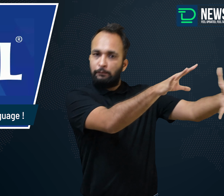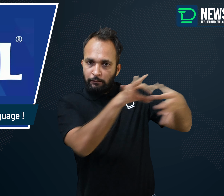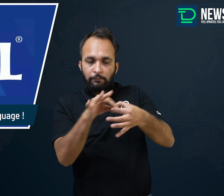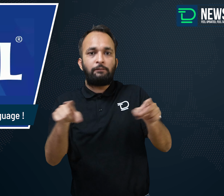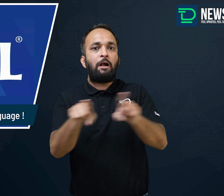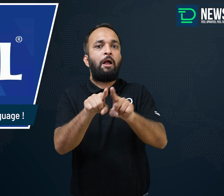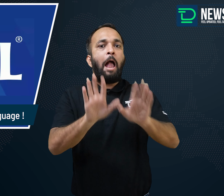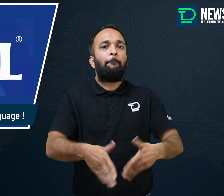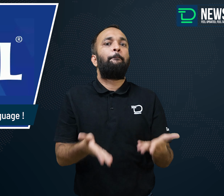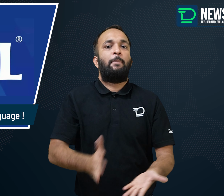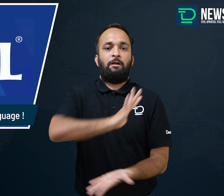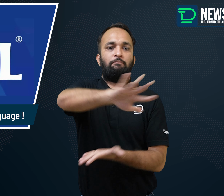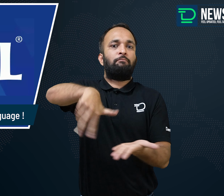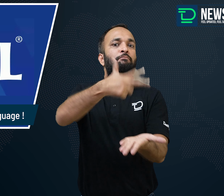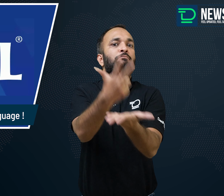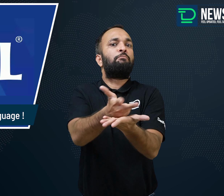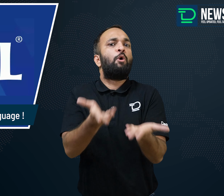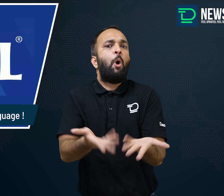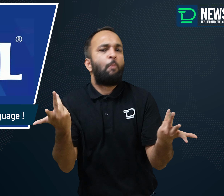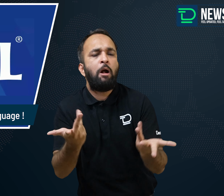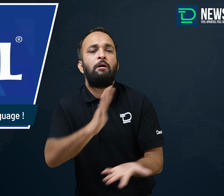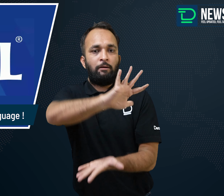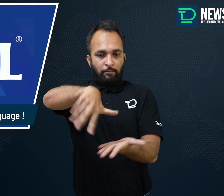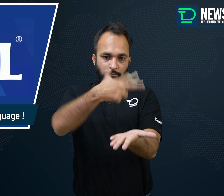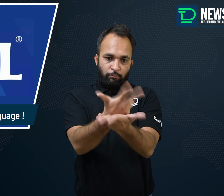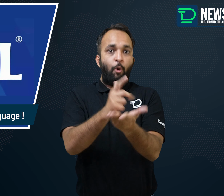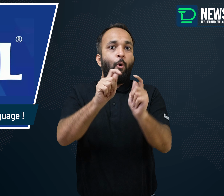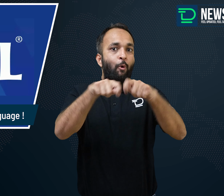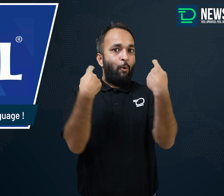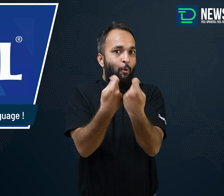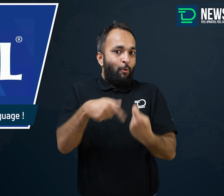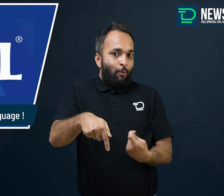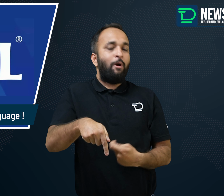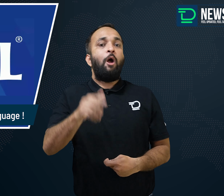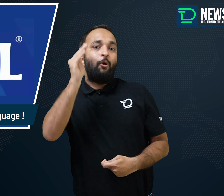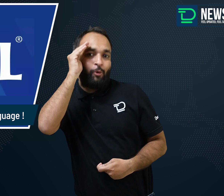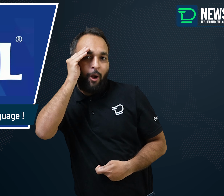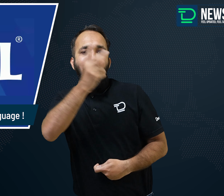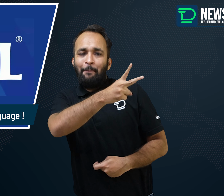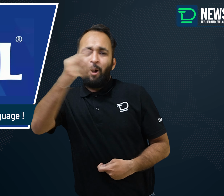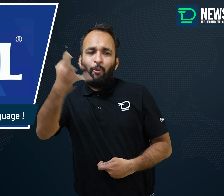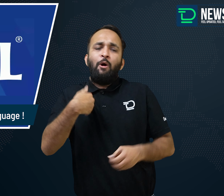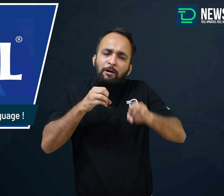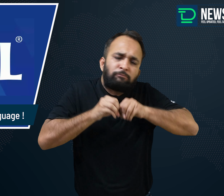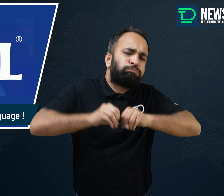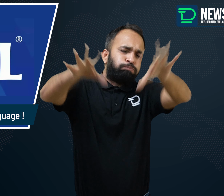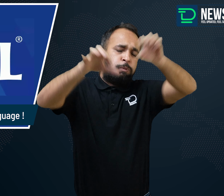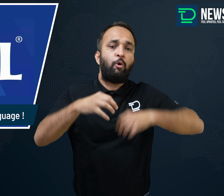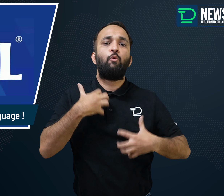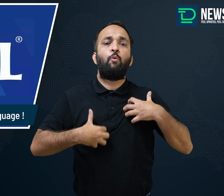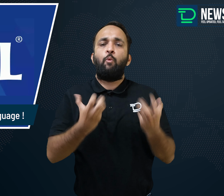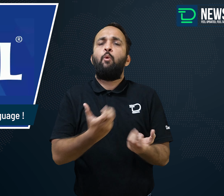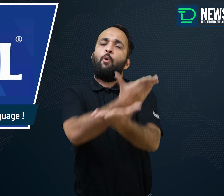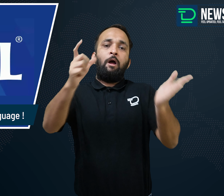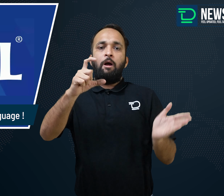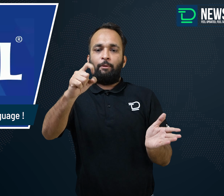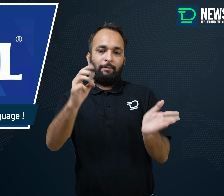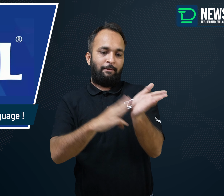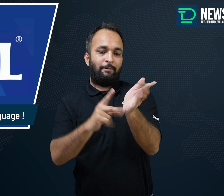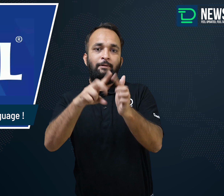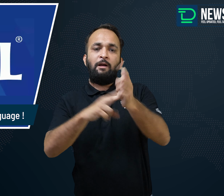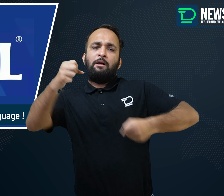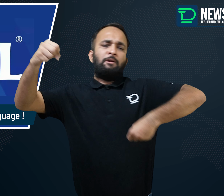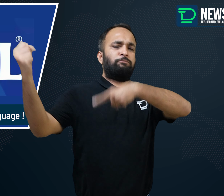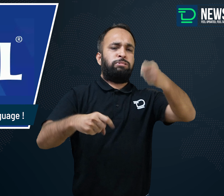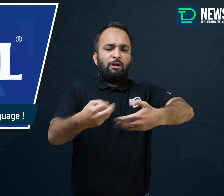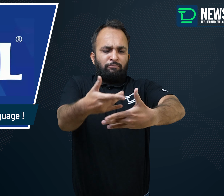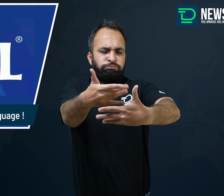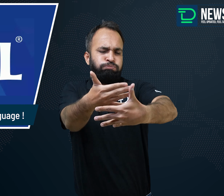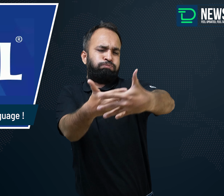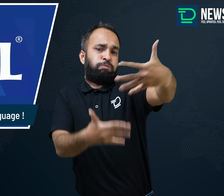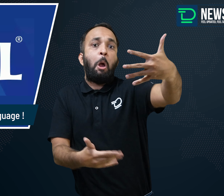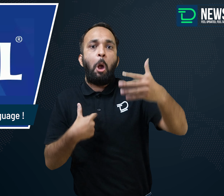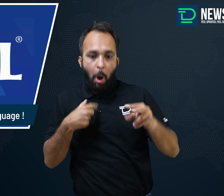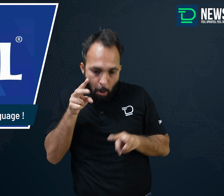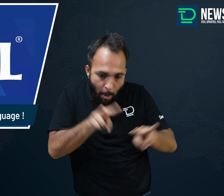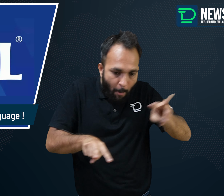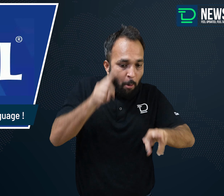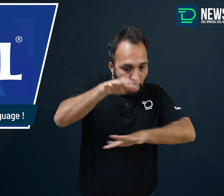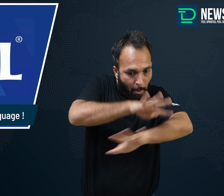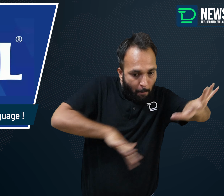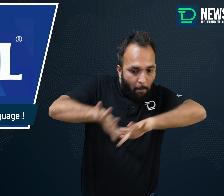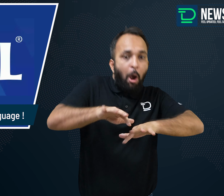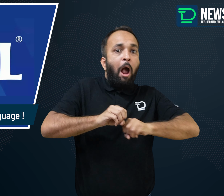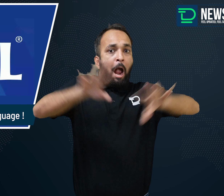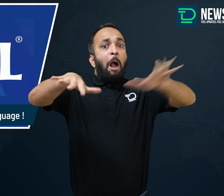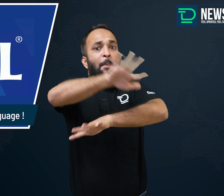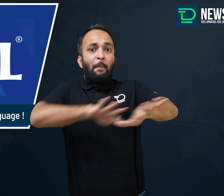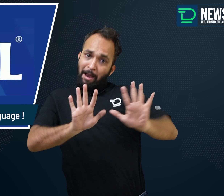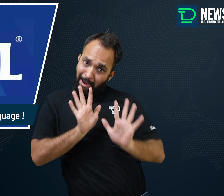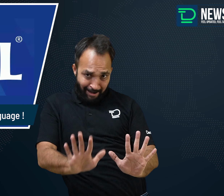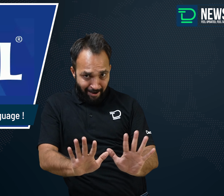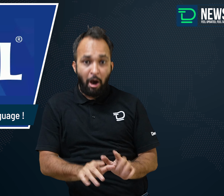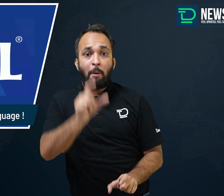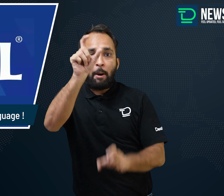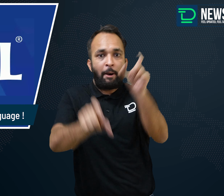Same we deaf talks create many new ideas and make different topics but views are less.